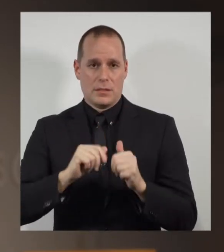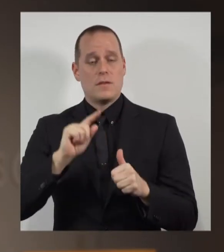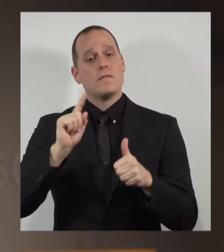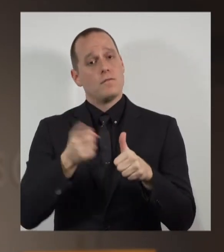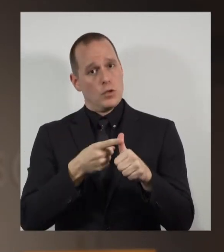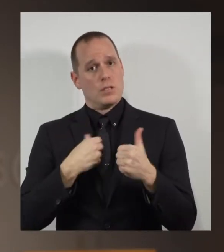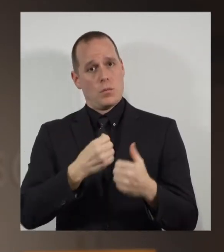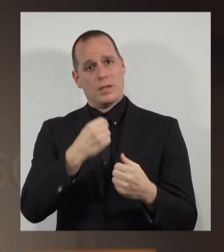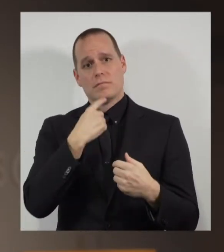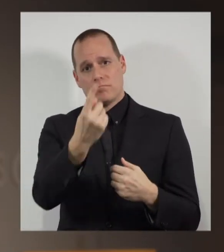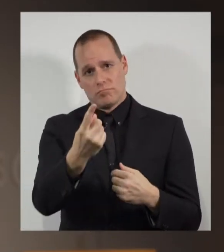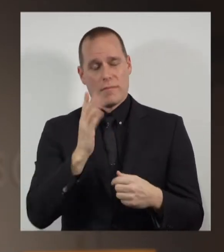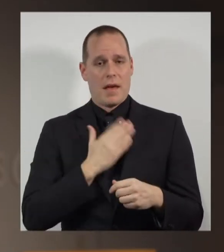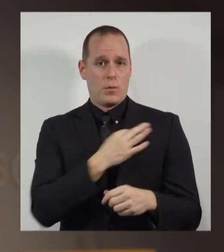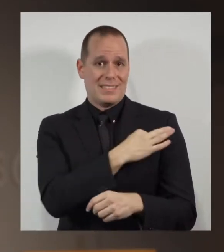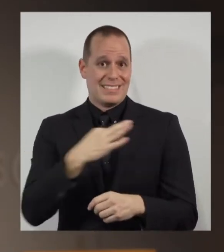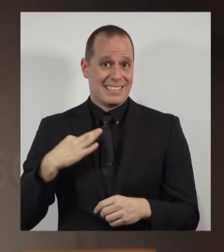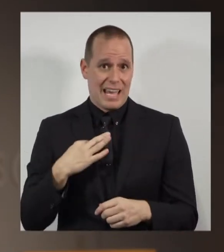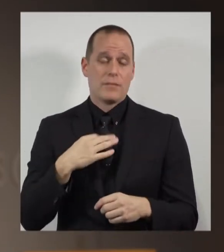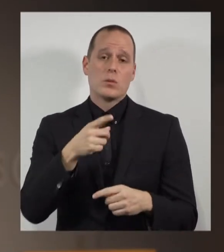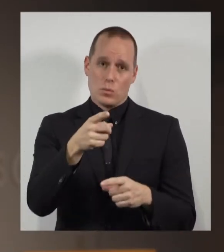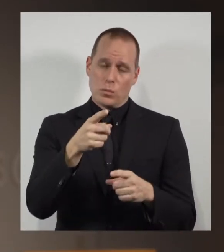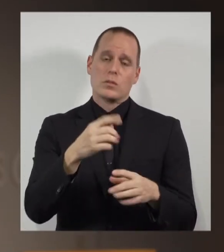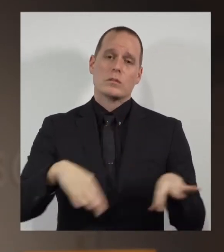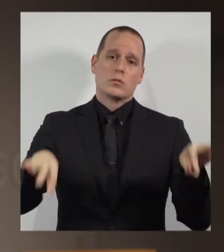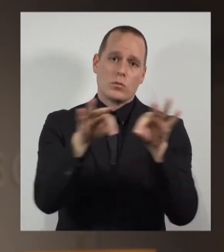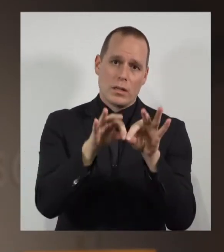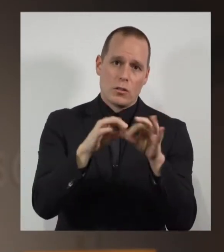First, I want to say that you, our staff, are critical.